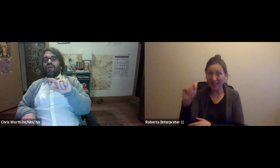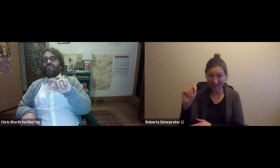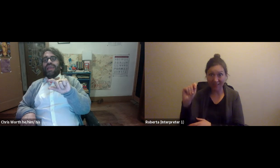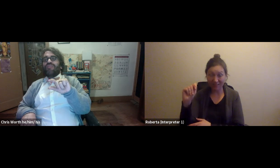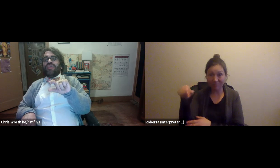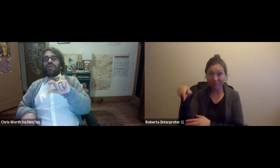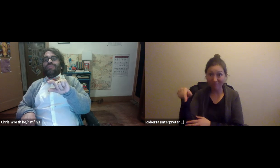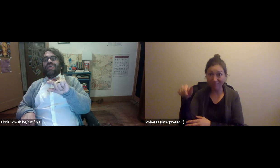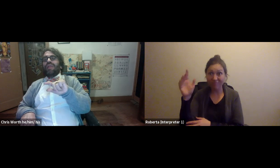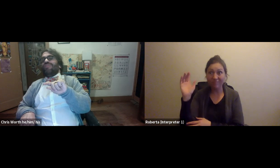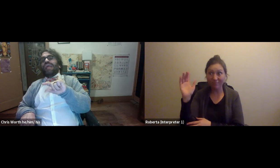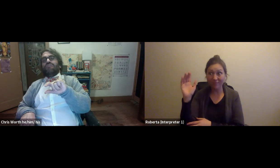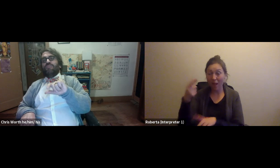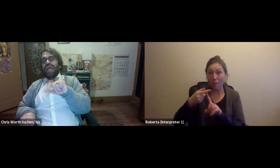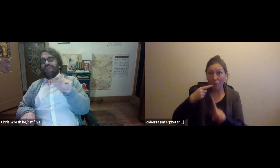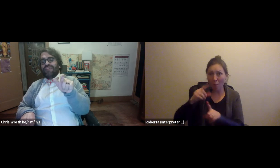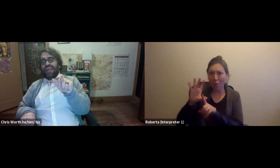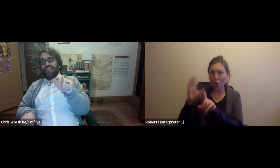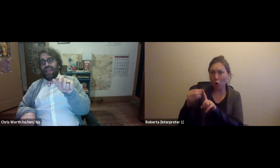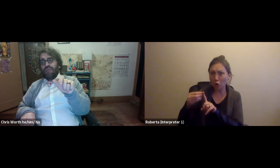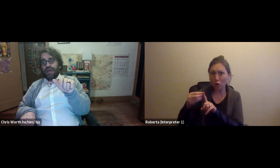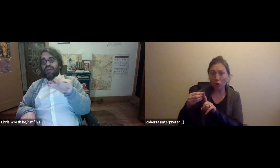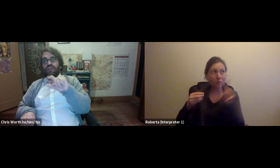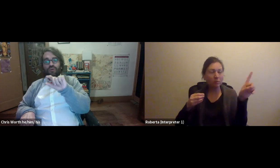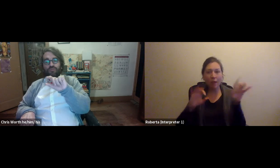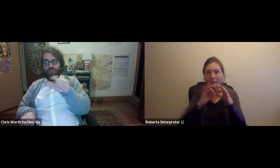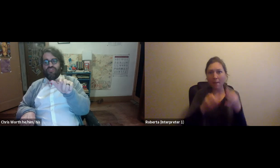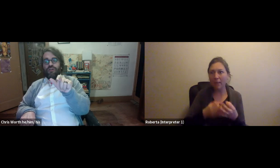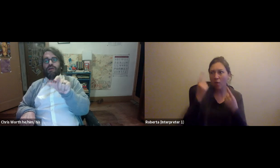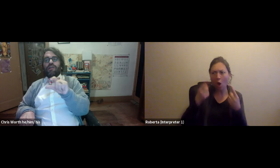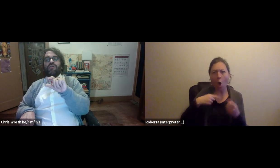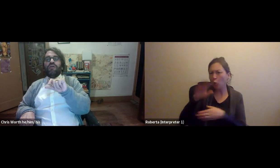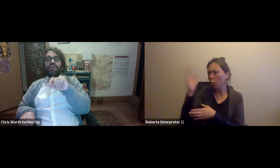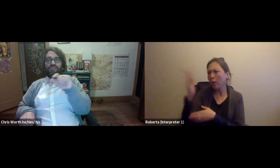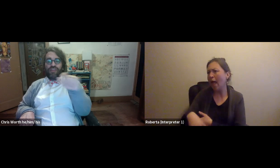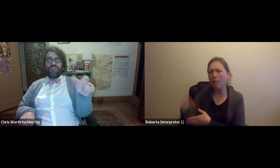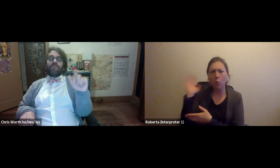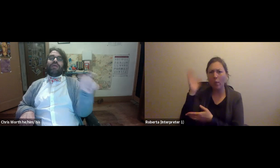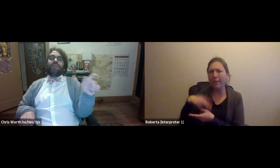they didn't think I should be having sex anyway so of course they're not going to teach me about